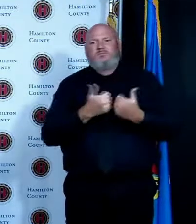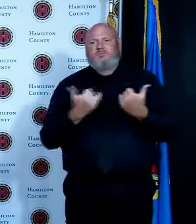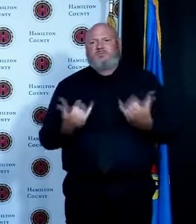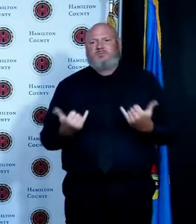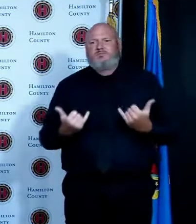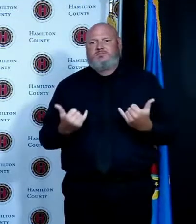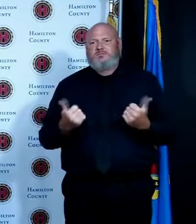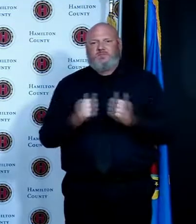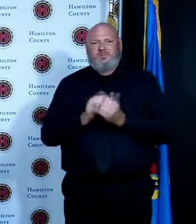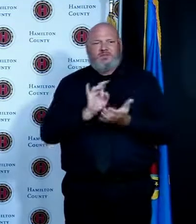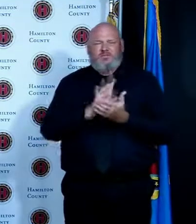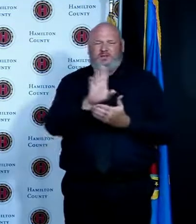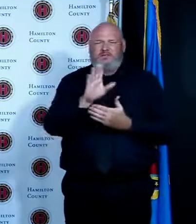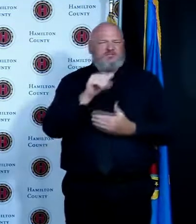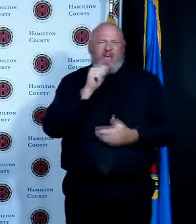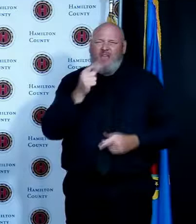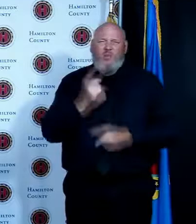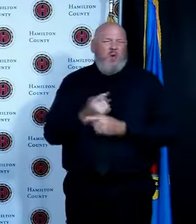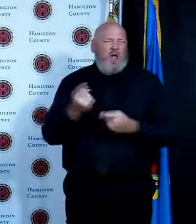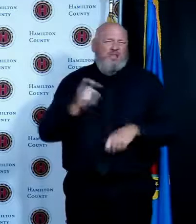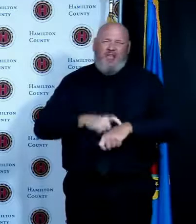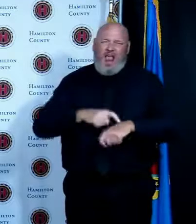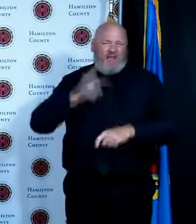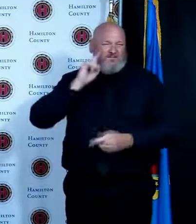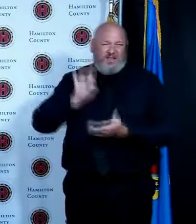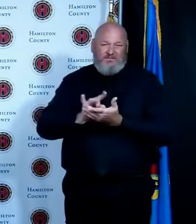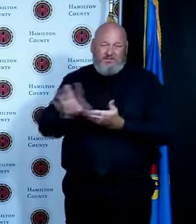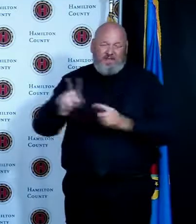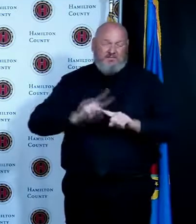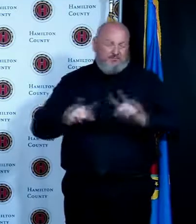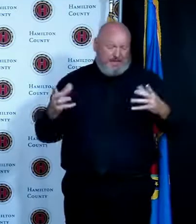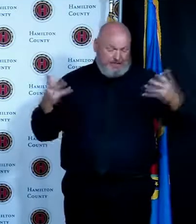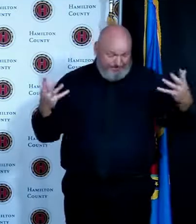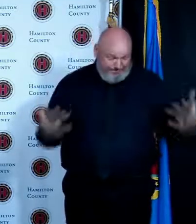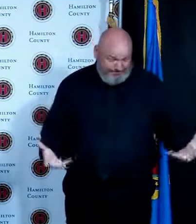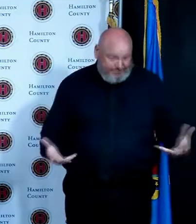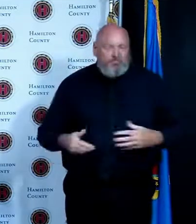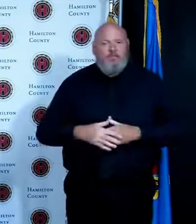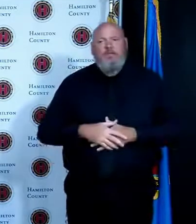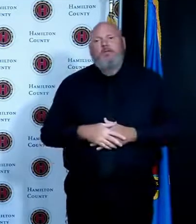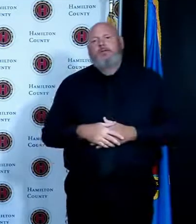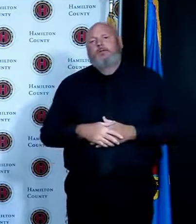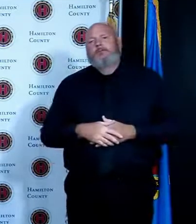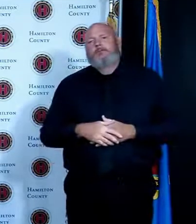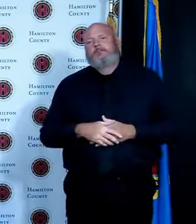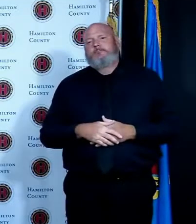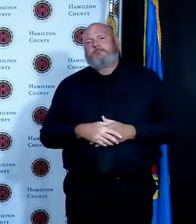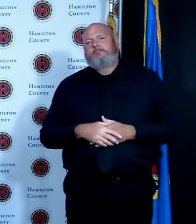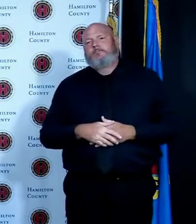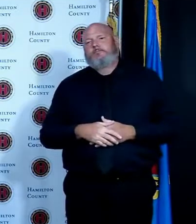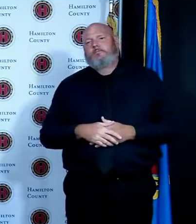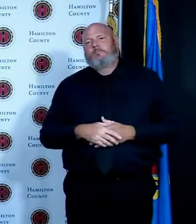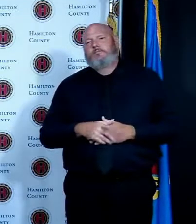room 115 of the justice center directly across from room b where eviction hearings are taking place